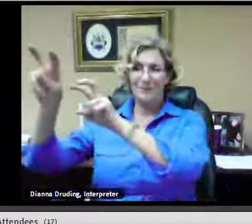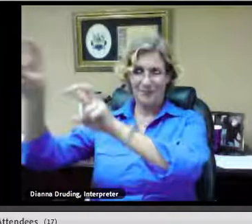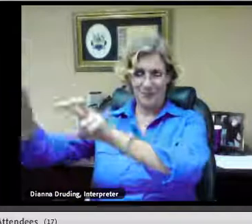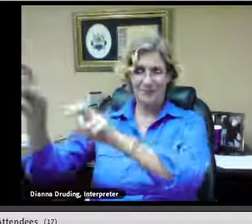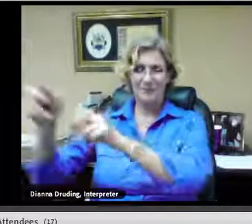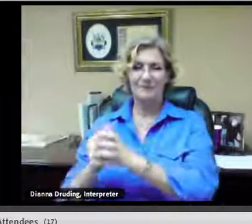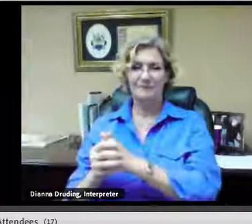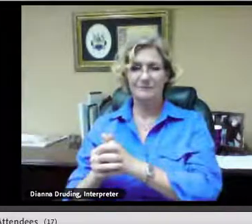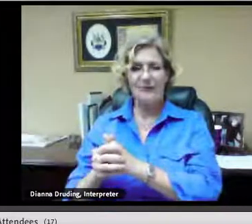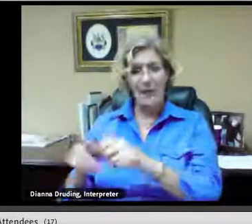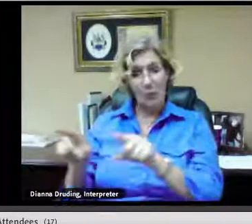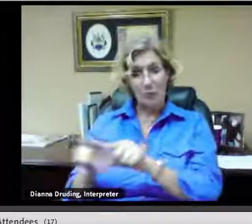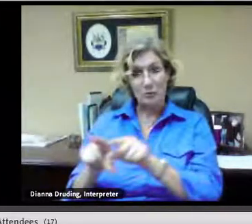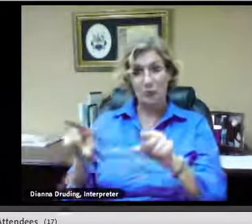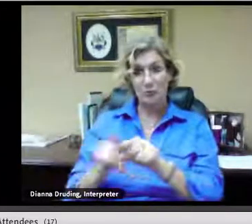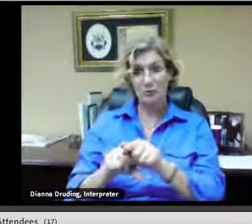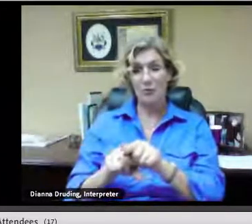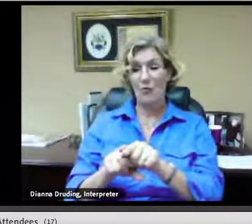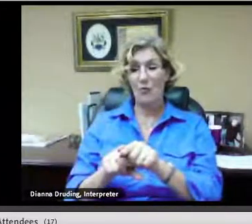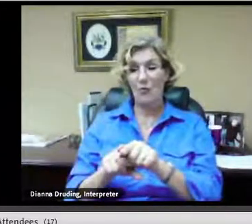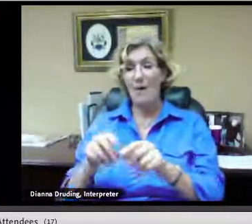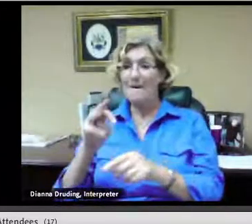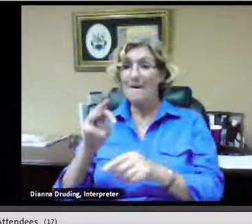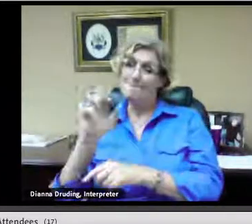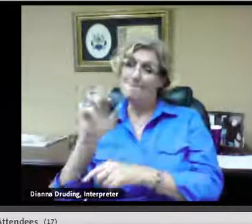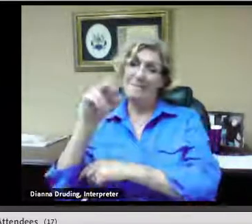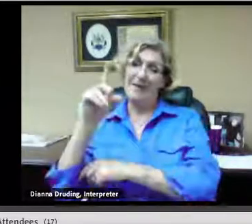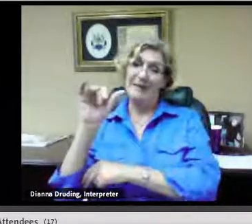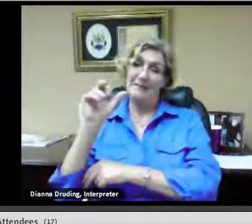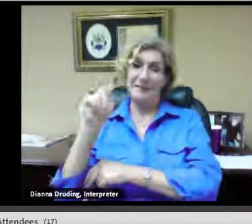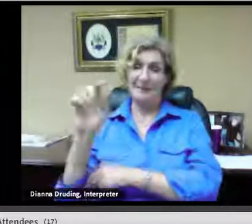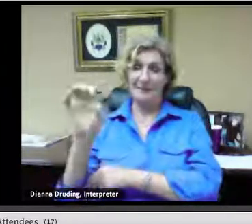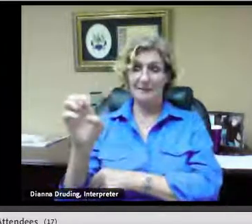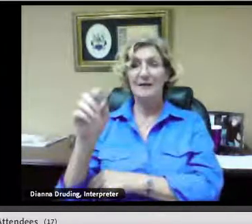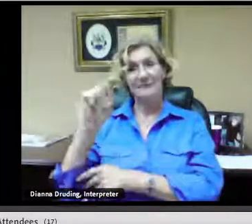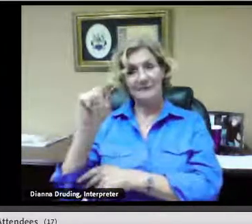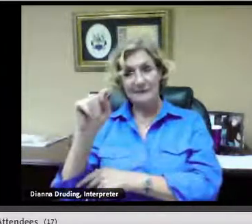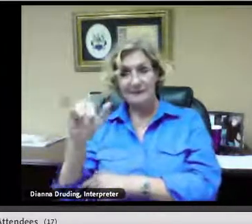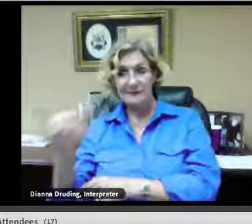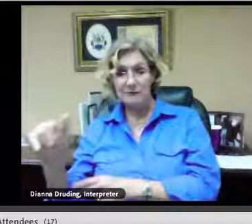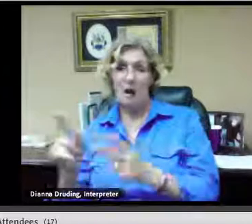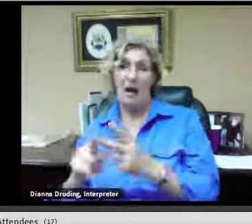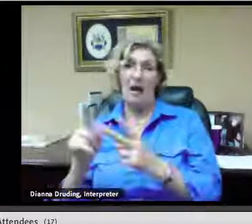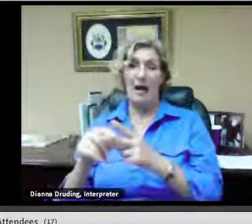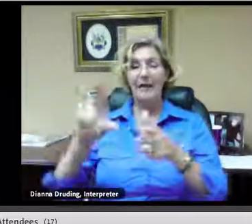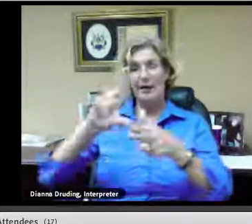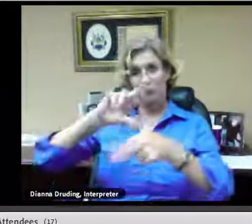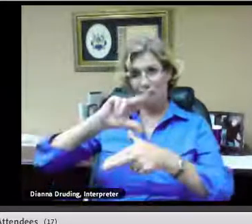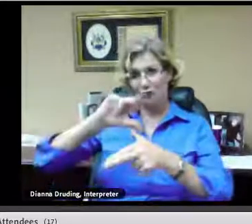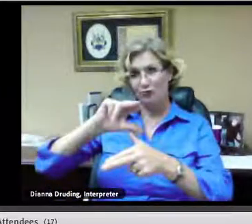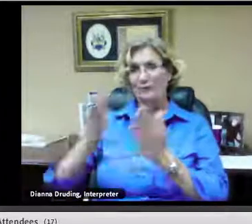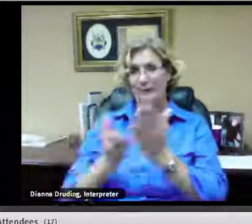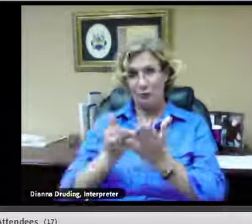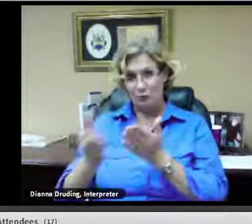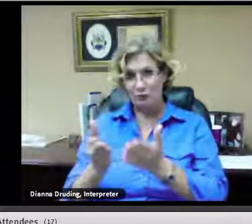TV and telephone relay services. It was revised fairly substantially in 2008, again,